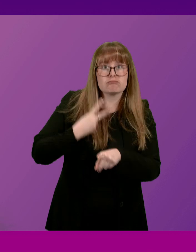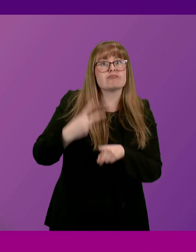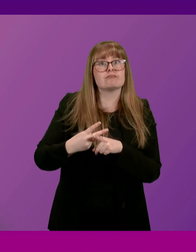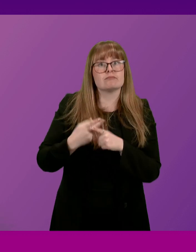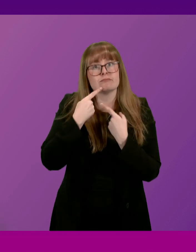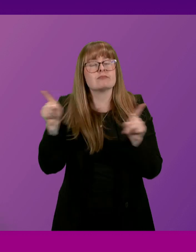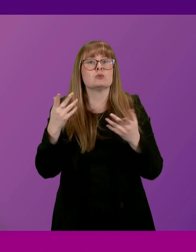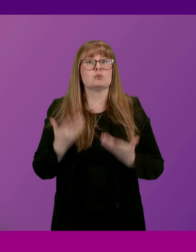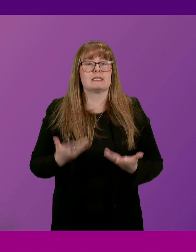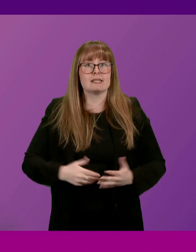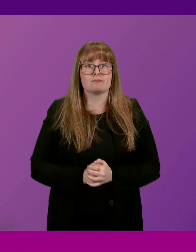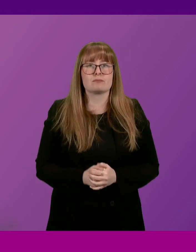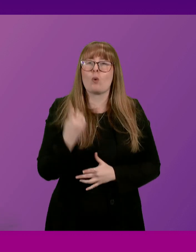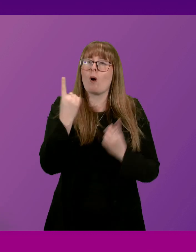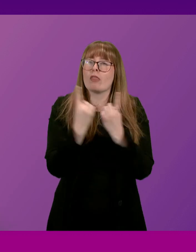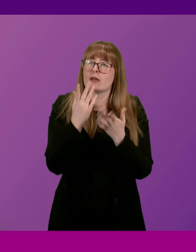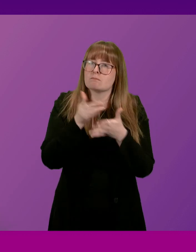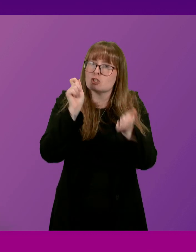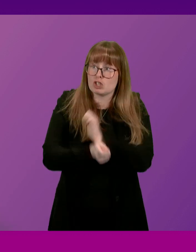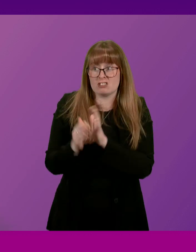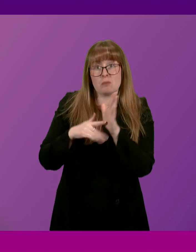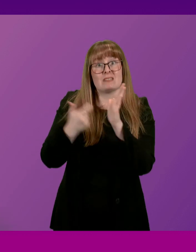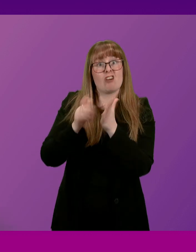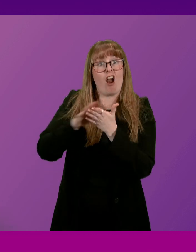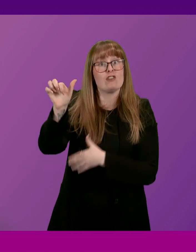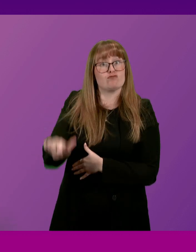One thing that has changed—Mr Harvie is absolutely right on this—is that,